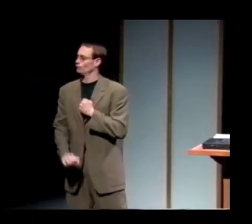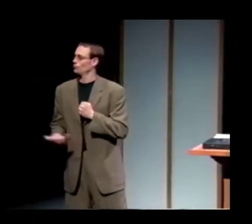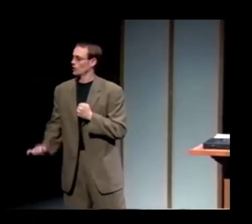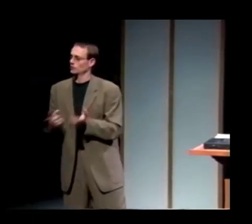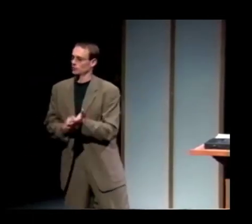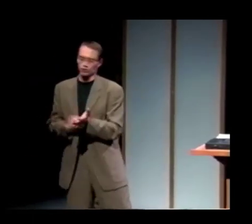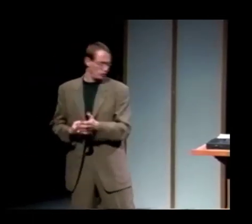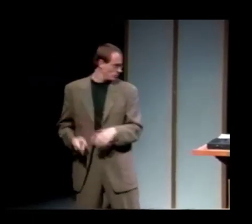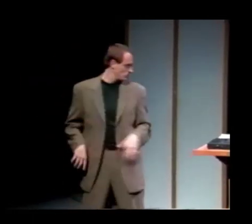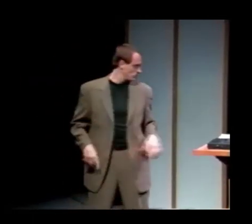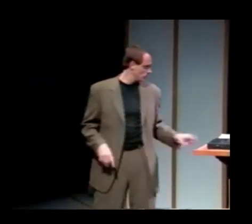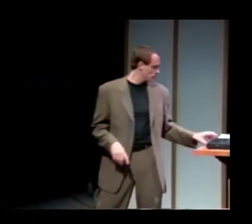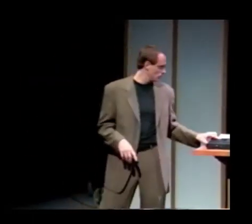WE DON'T NEED TO DISCUSS IT ANYMORE.